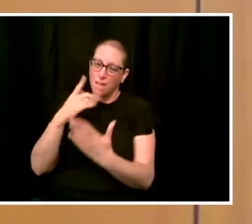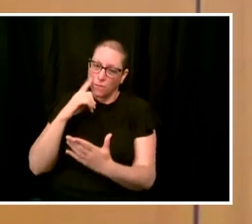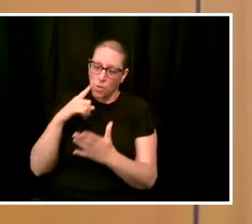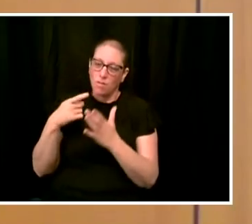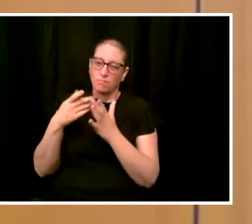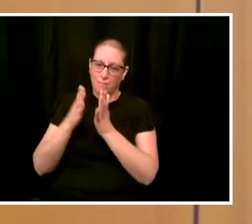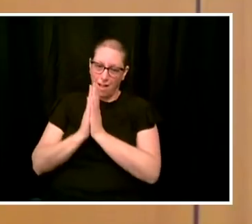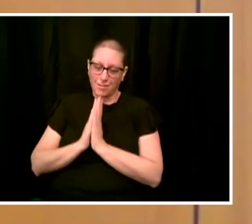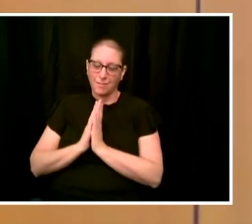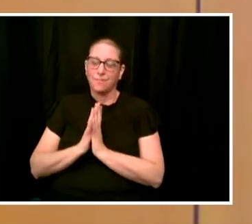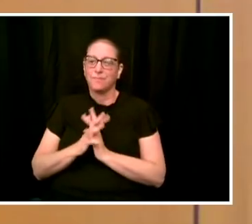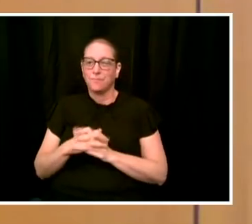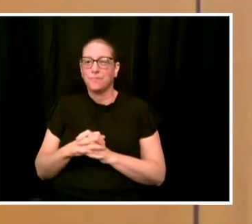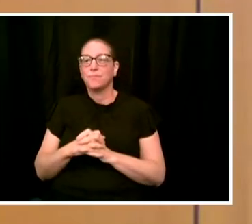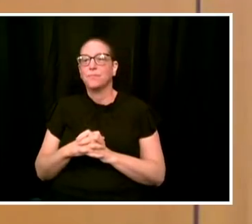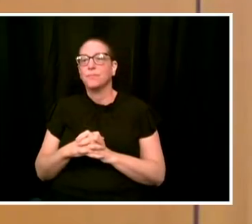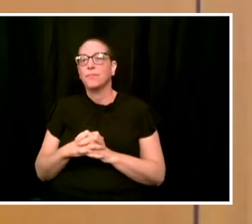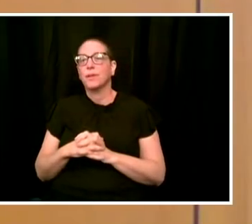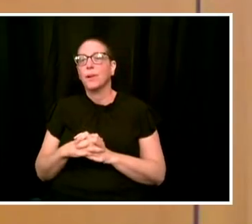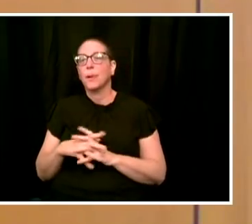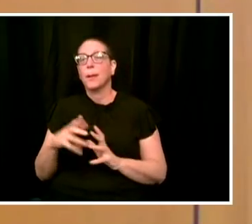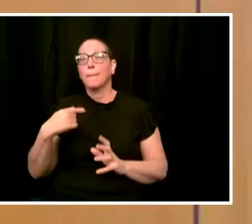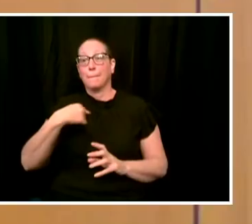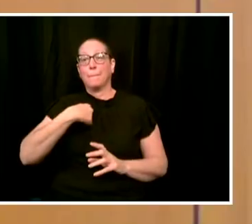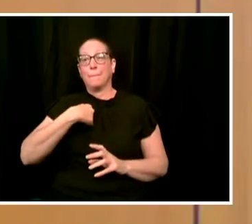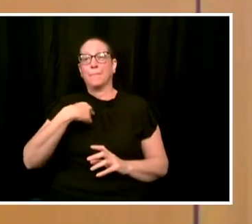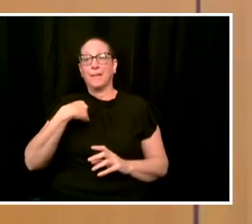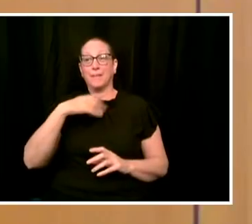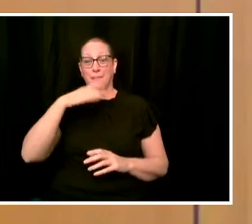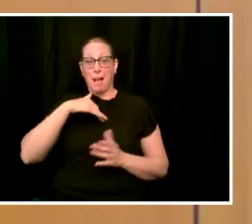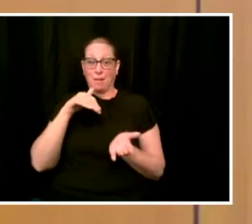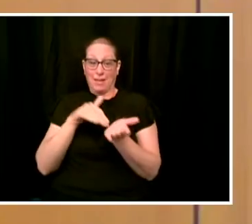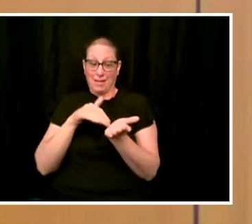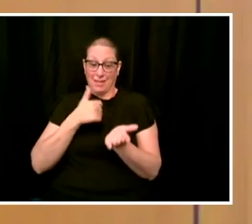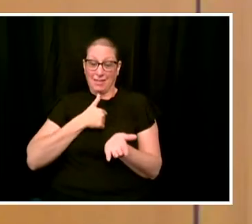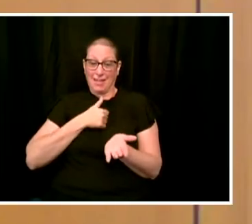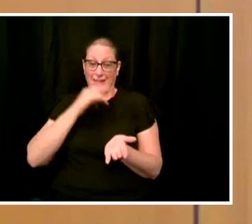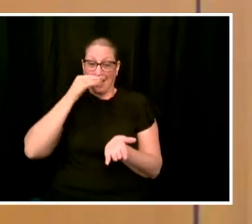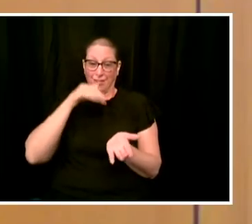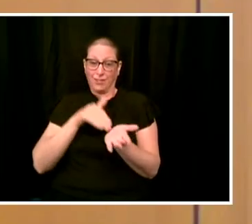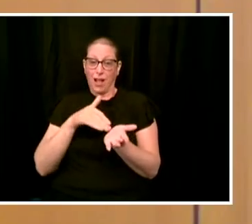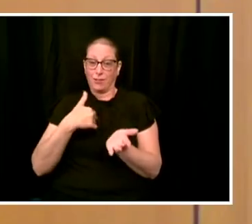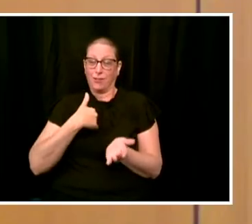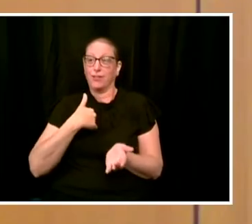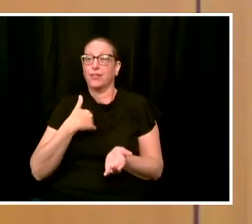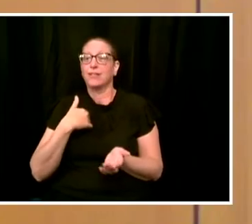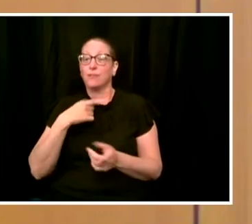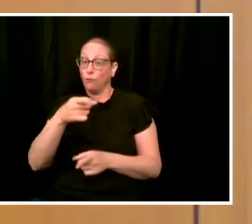THAT IS A REALLY IMPORTANT QUESTION AND I'M GLAD YOU ASKED IT. AS A PEDIATRICIAN